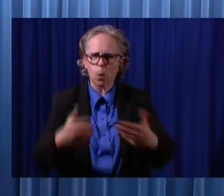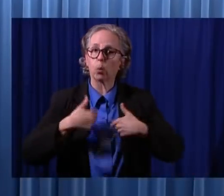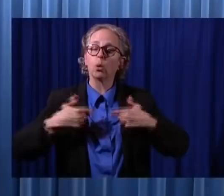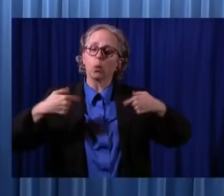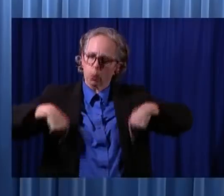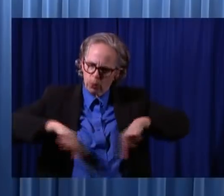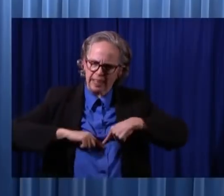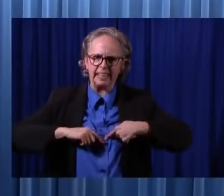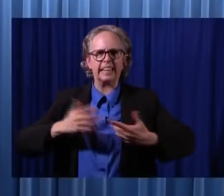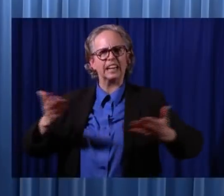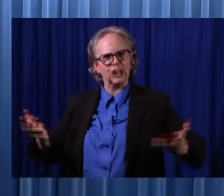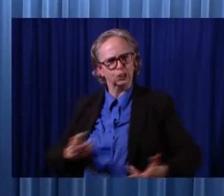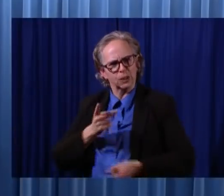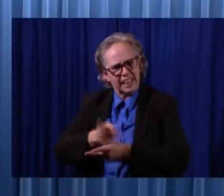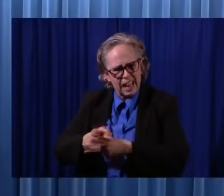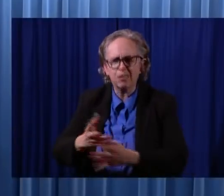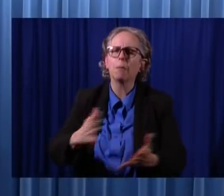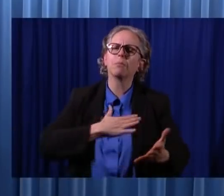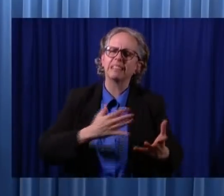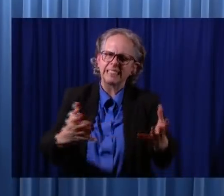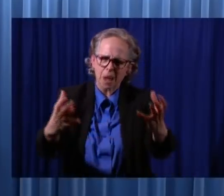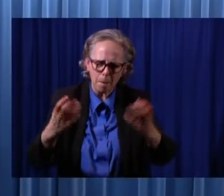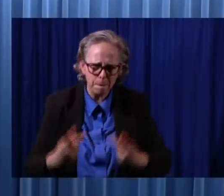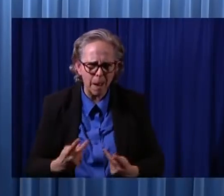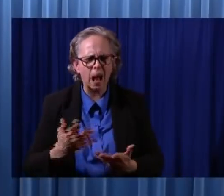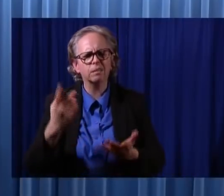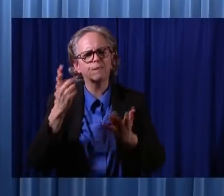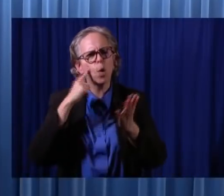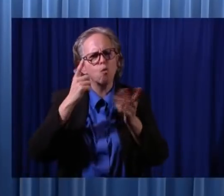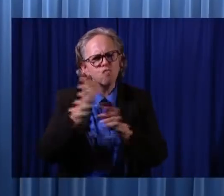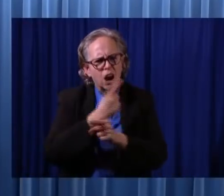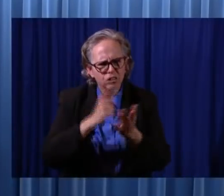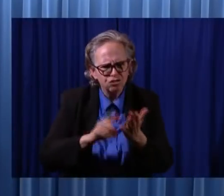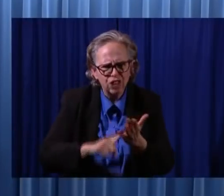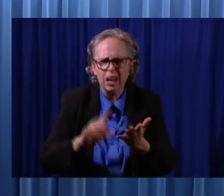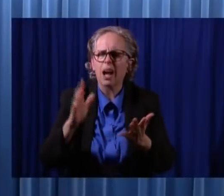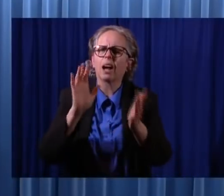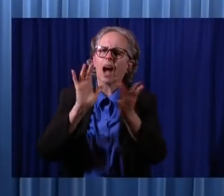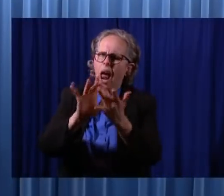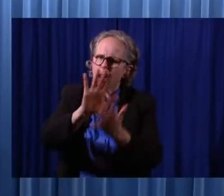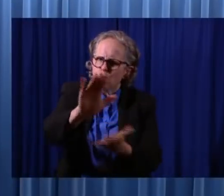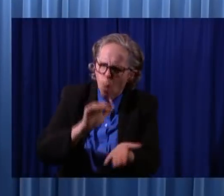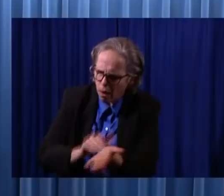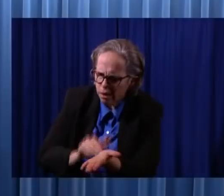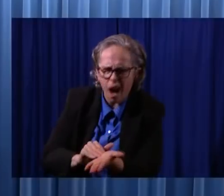SO FINAL MESSAGE THAN DR. IS, EVERYBODY GET BACK IN THE GAME AND GO SEE A DOCTOR AND GO